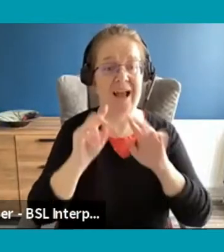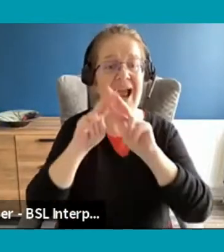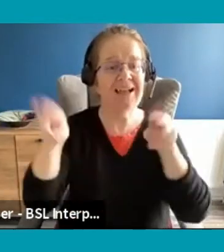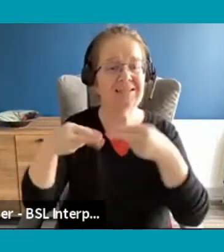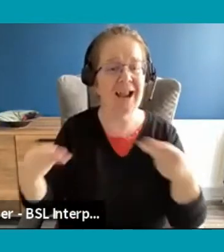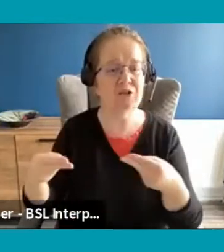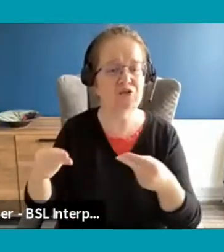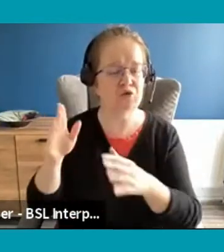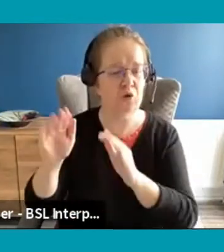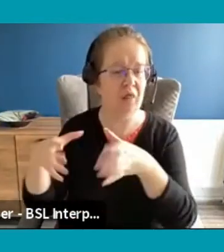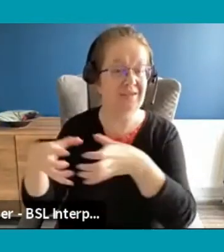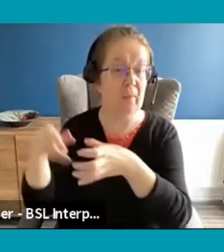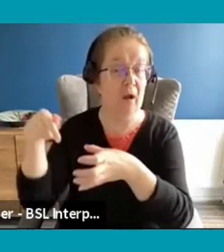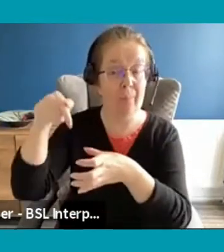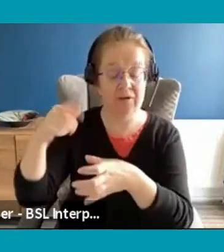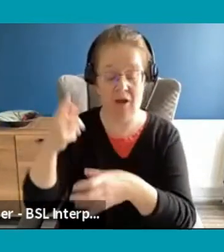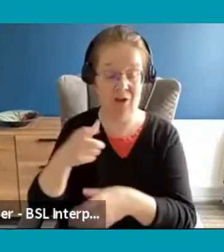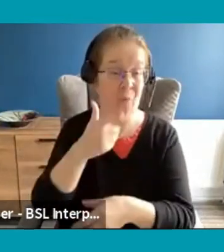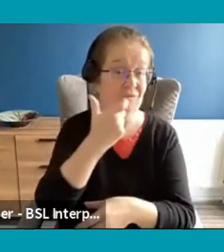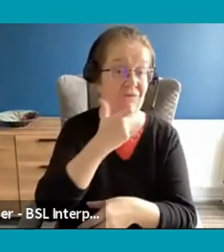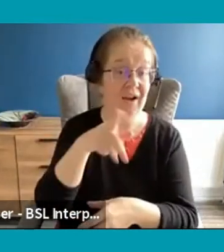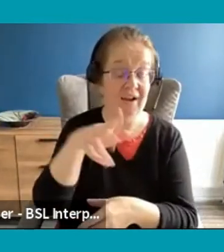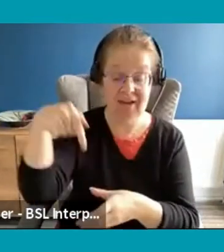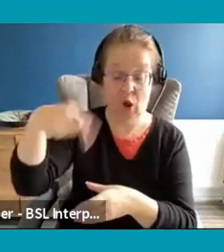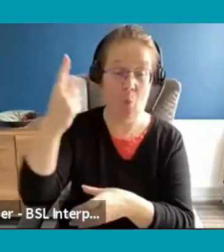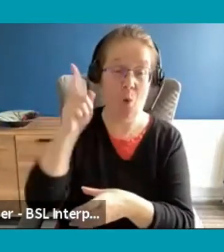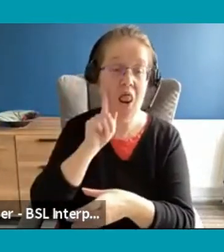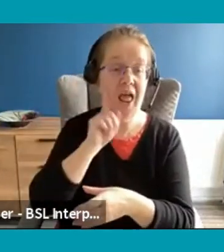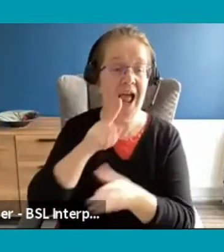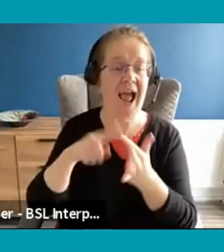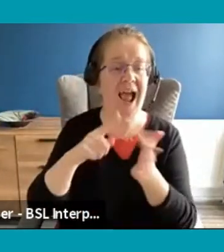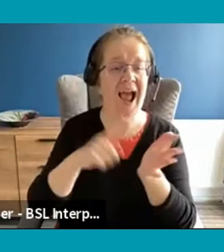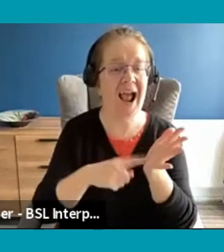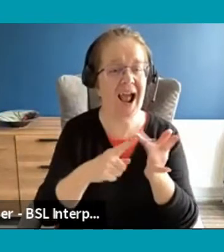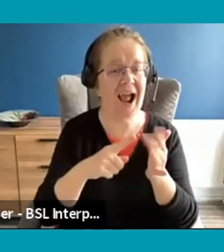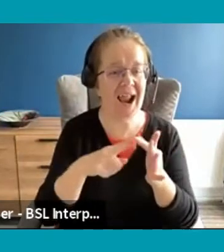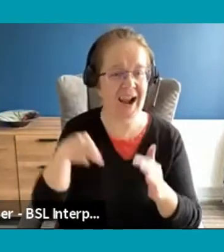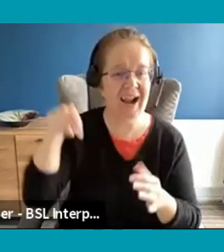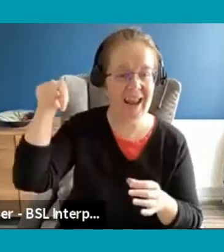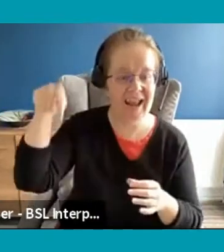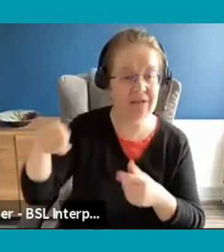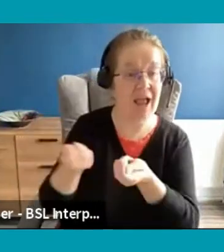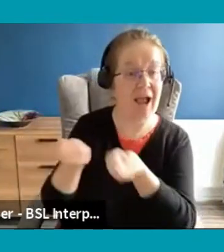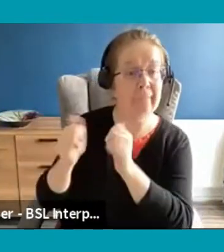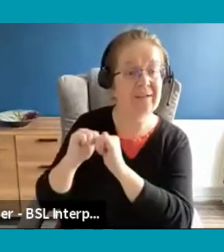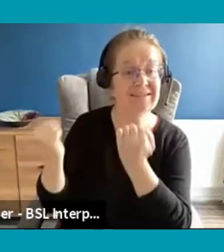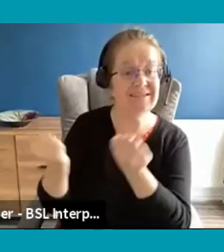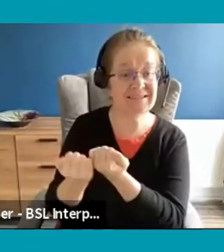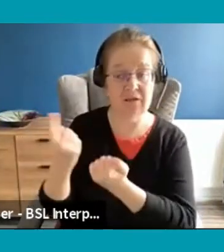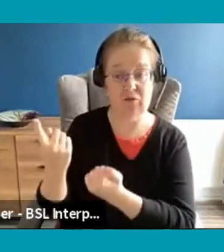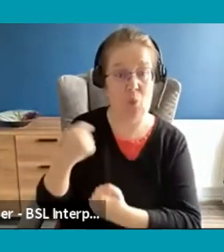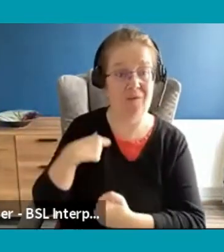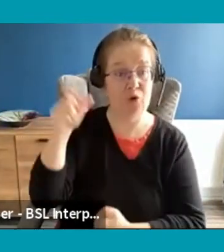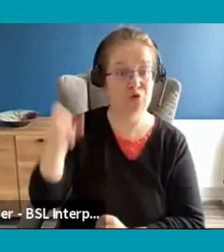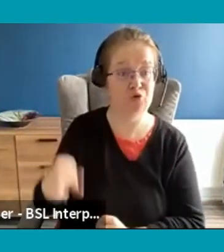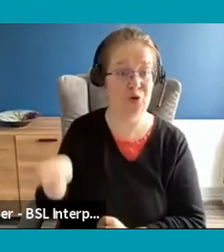with one of the that's a young lady called Ellie, who's works in the admin team there she was. One of our students from Berkeley College as well.